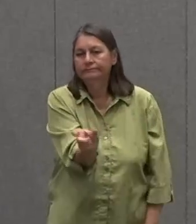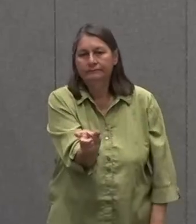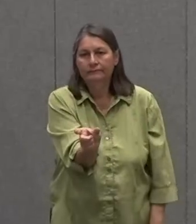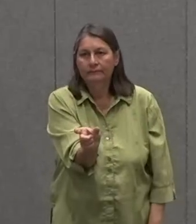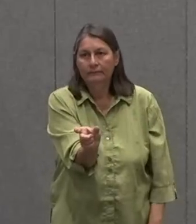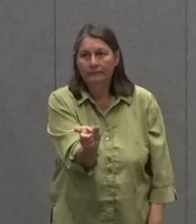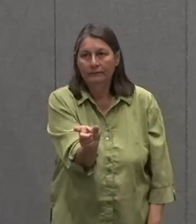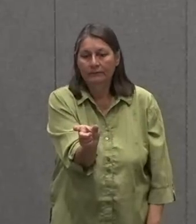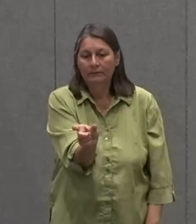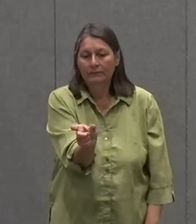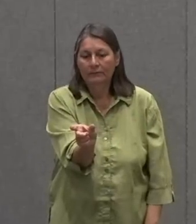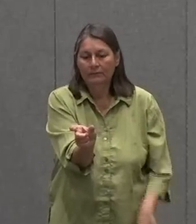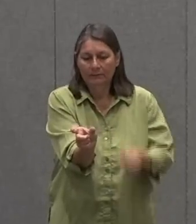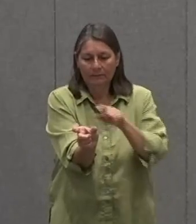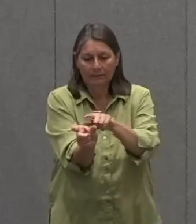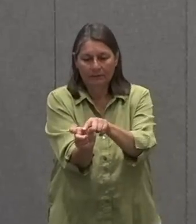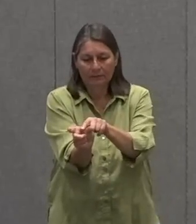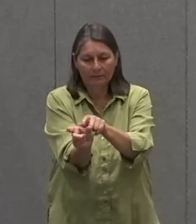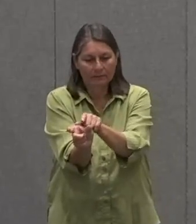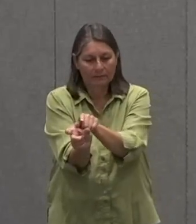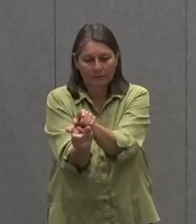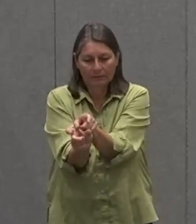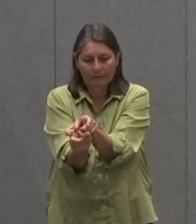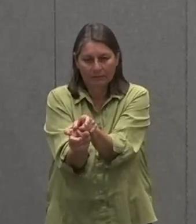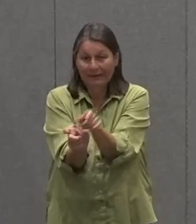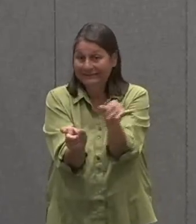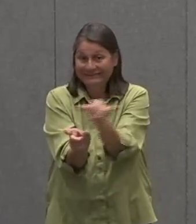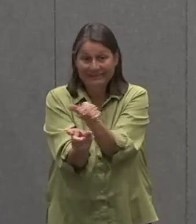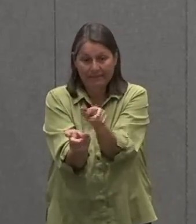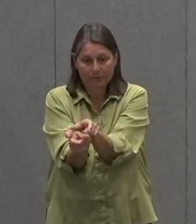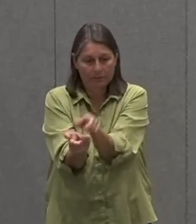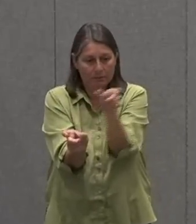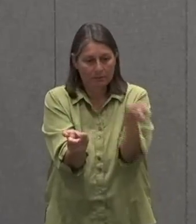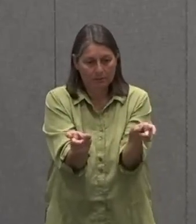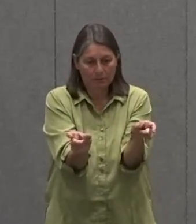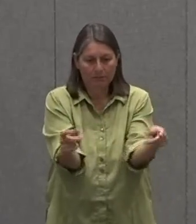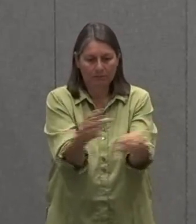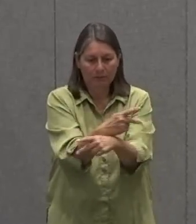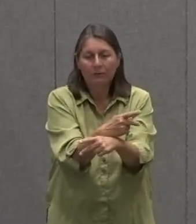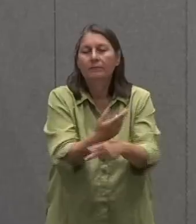that is multiplied by itself. That is multiplied